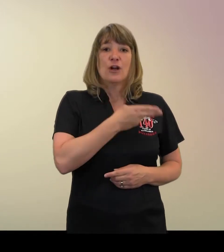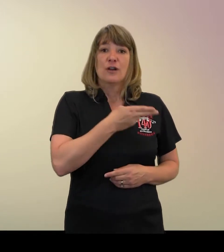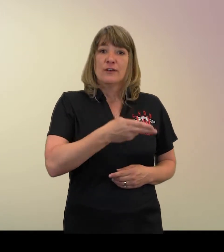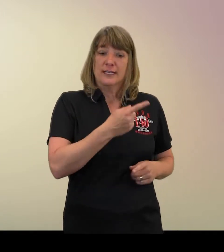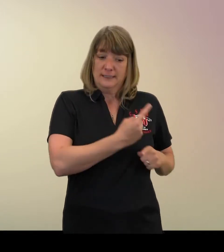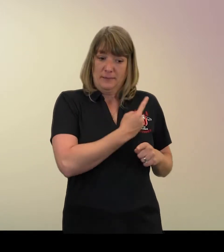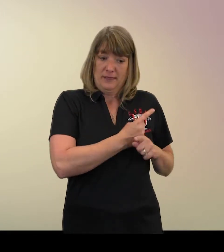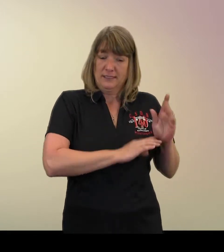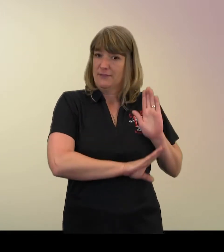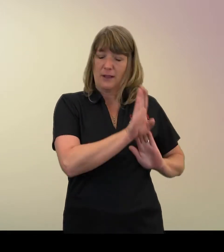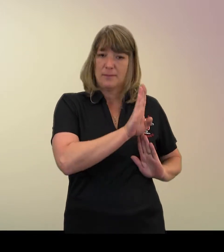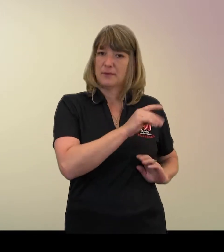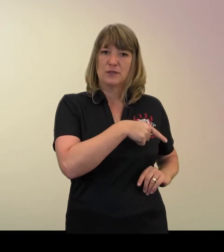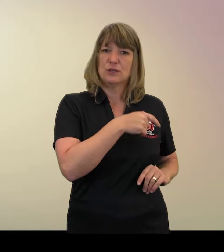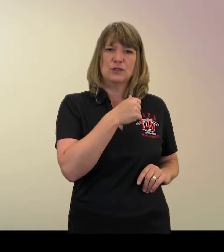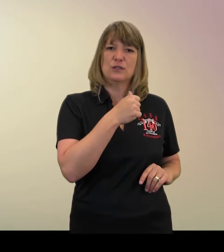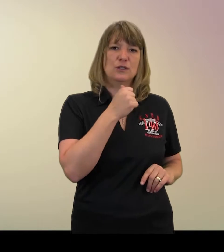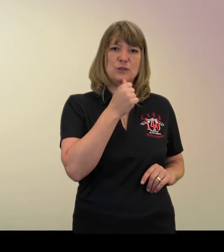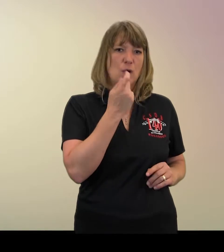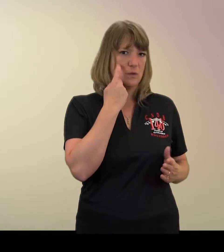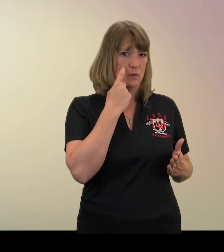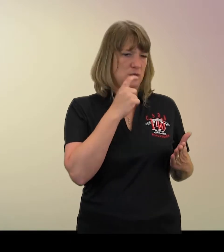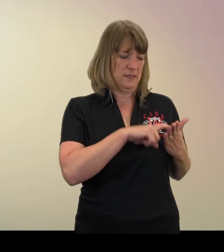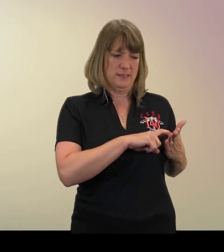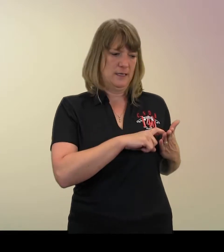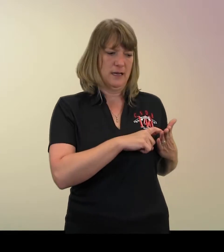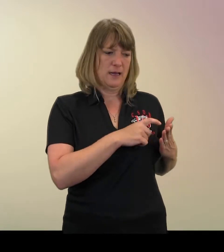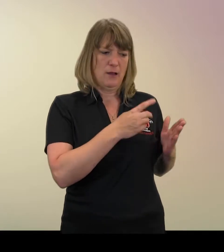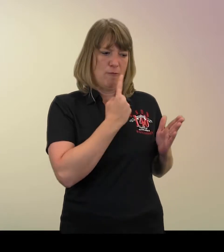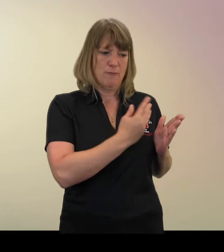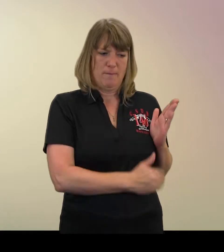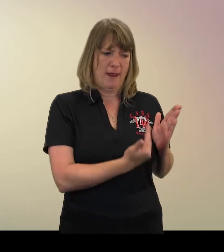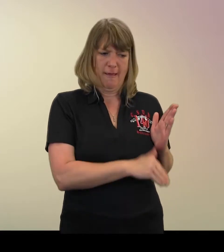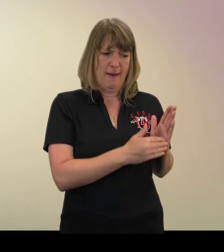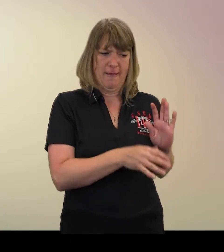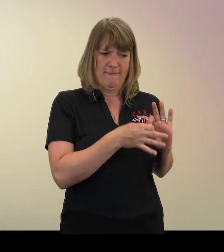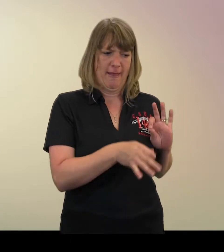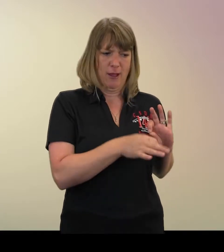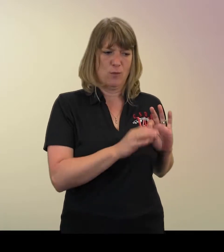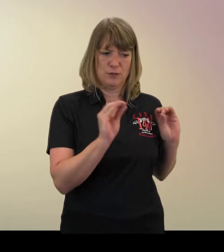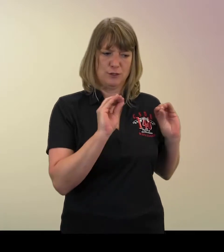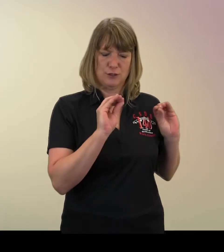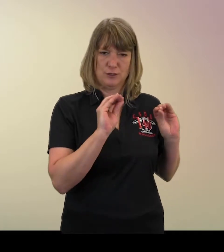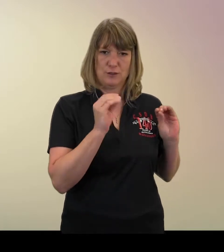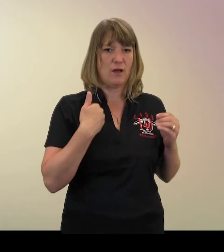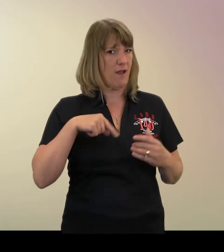and hard of hearing, we don't typically expect to see this repetitive language, that we've talked about already,